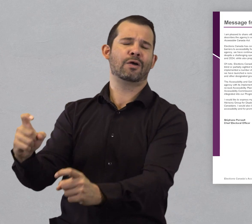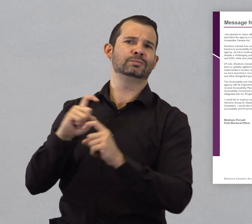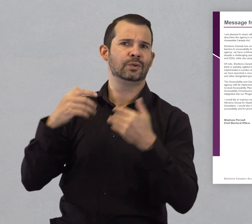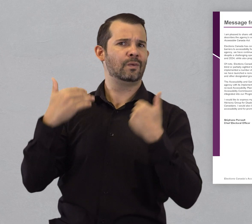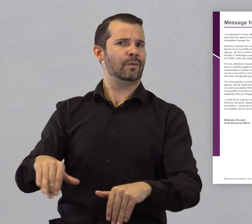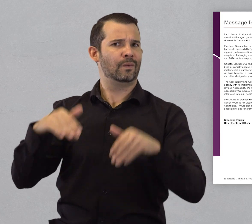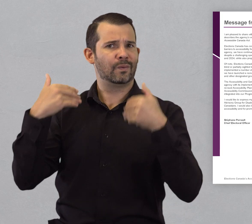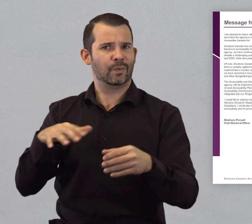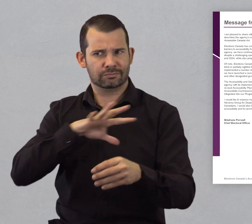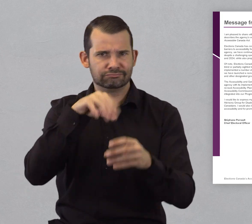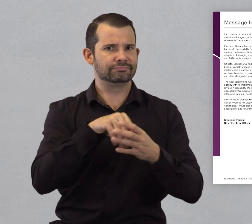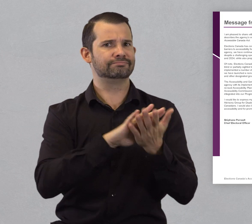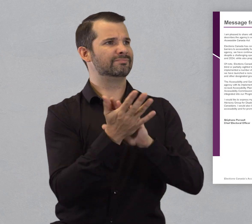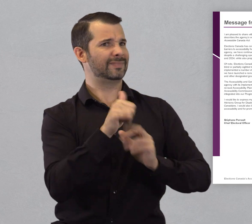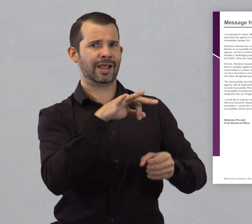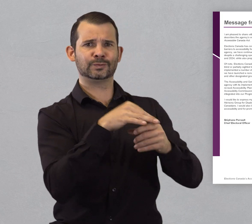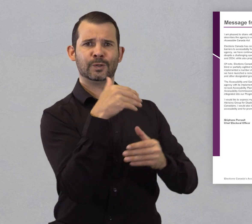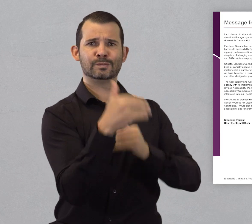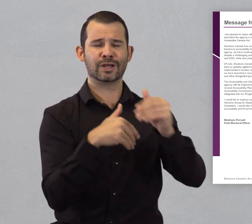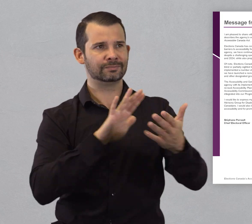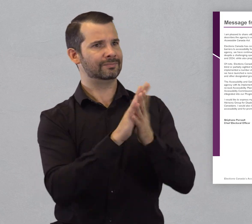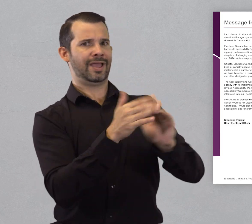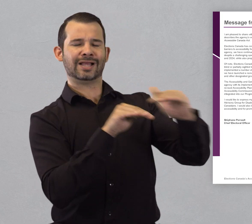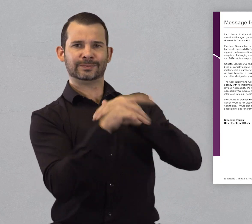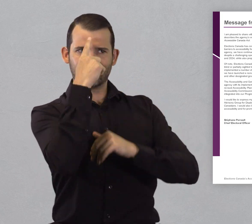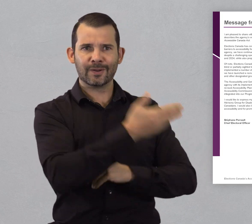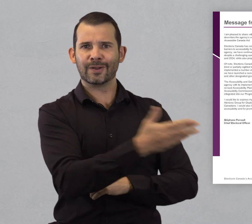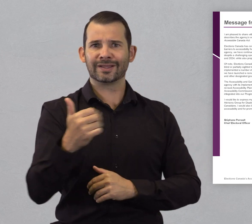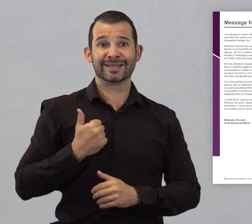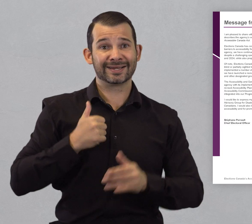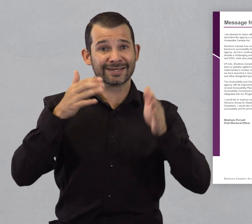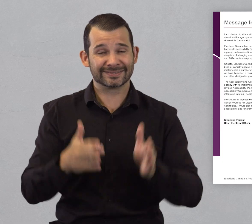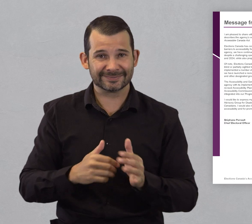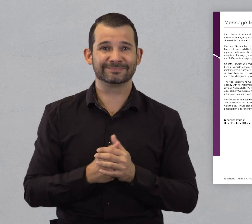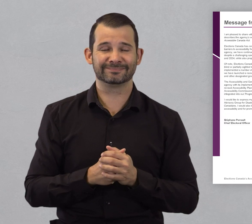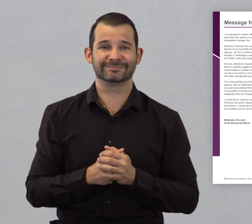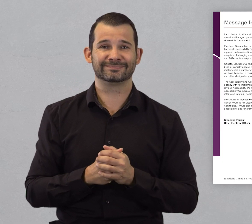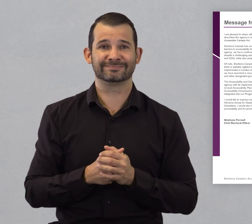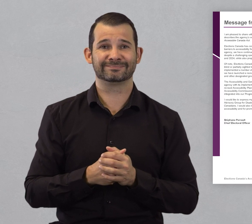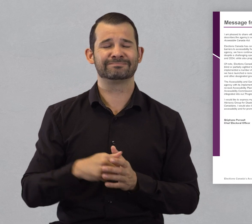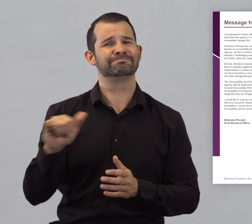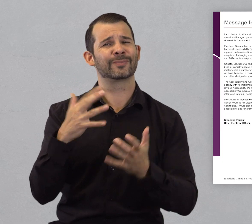to making the electoral process accessible to Canadians. I would also like to thank the